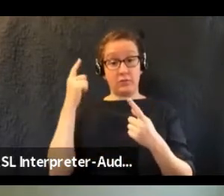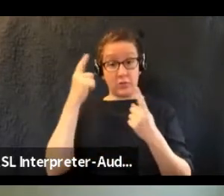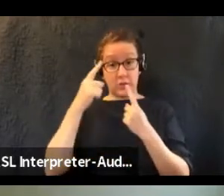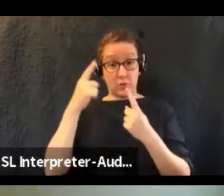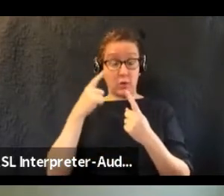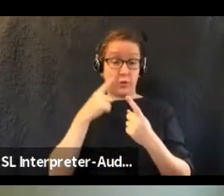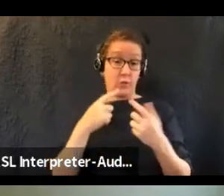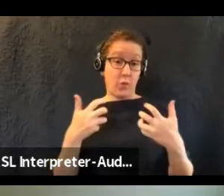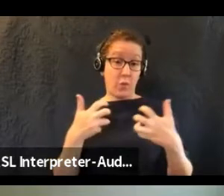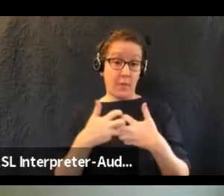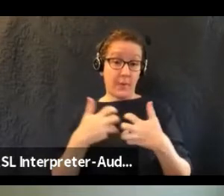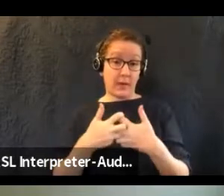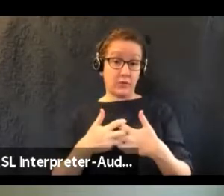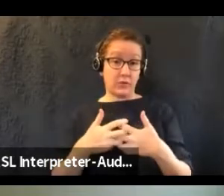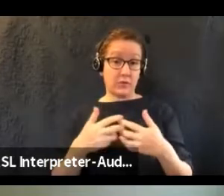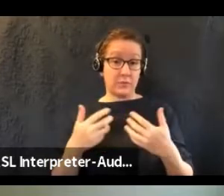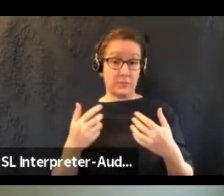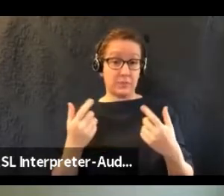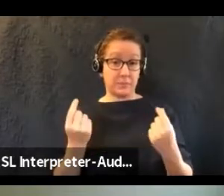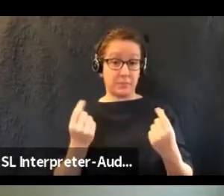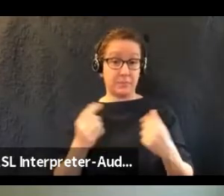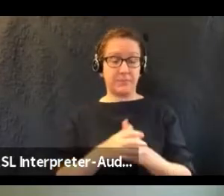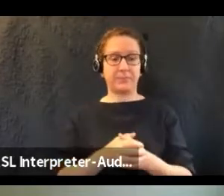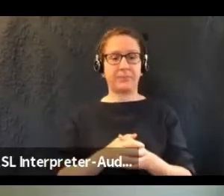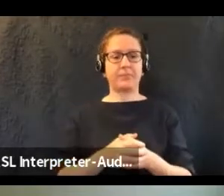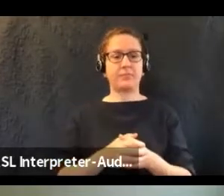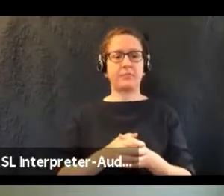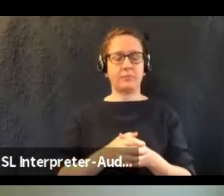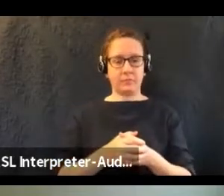Accommodations.